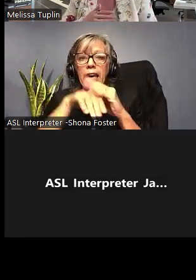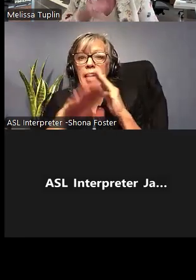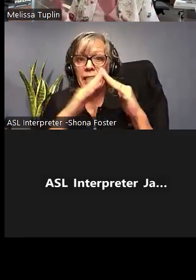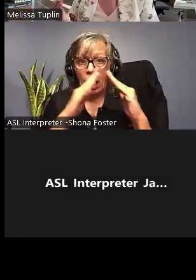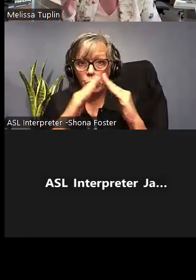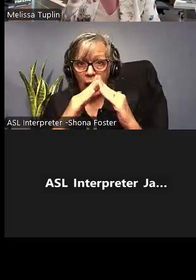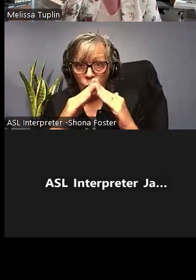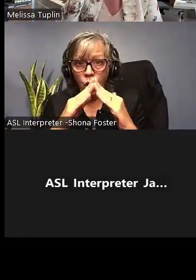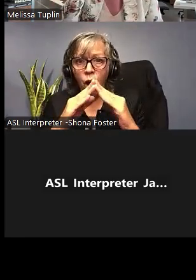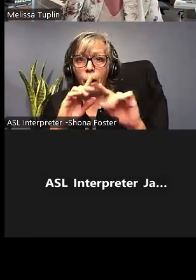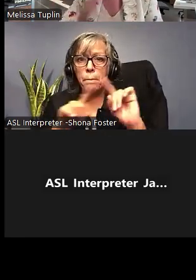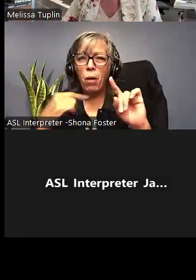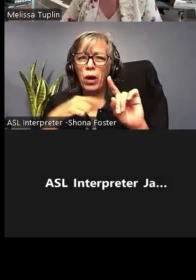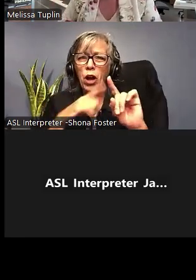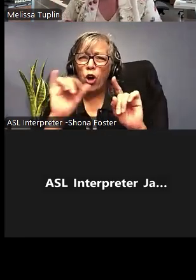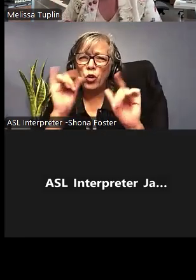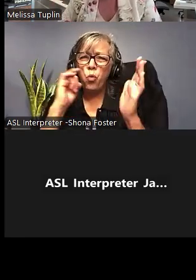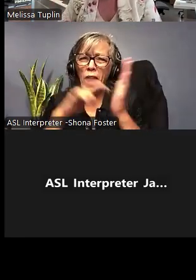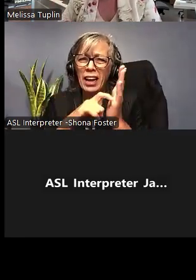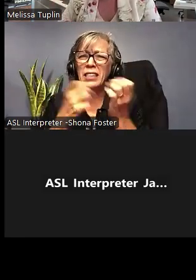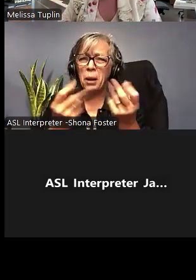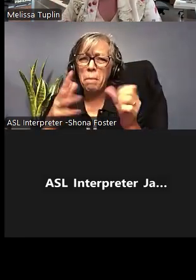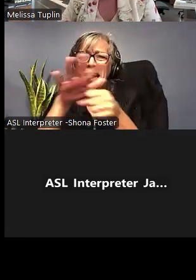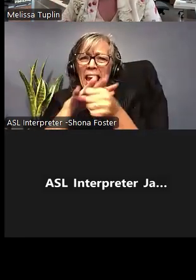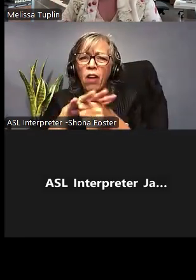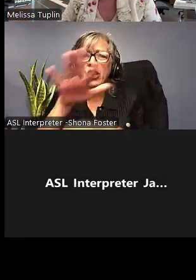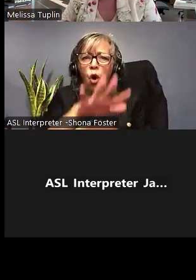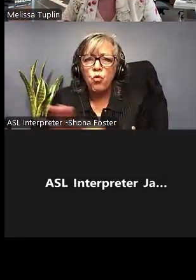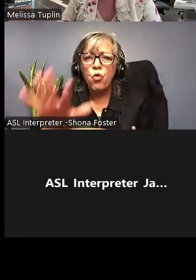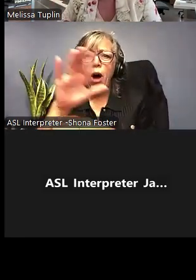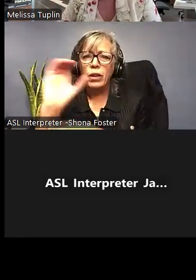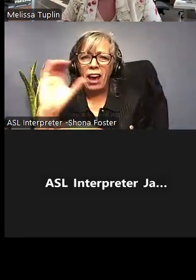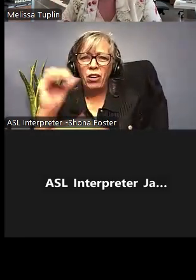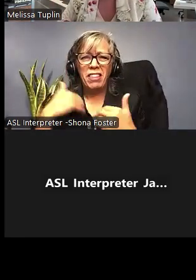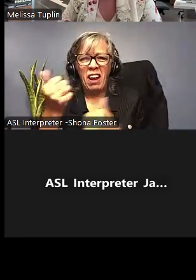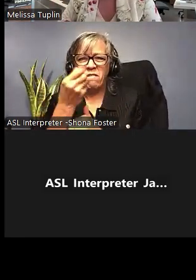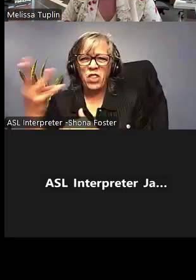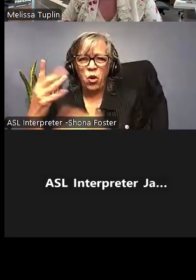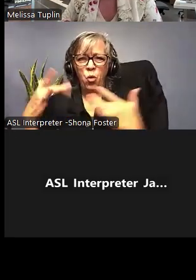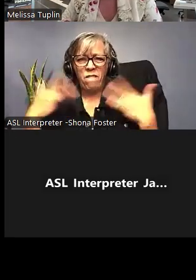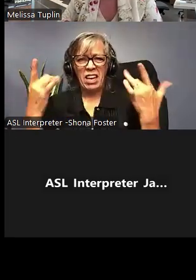but recognizes that there are many areas of the city that have fewer activities, and we're hearing